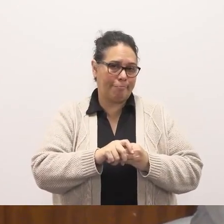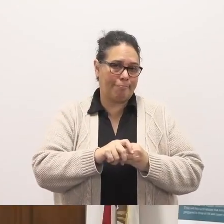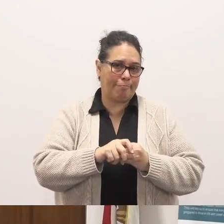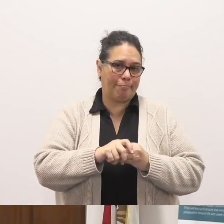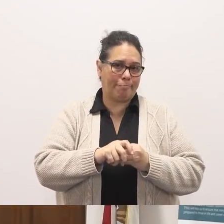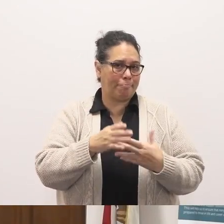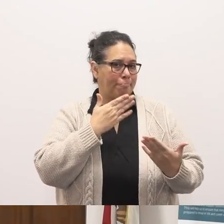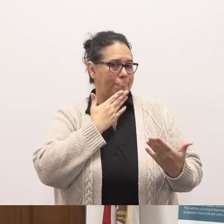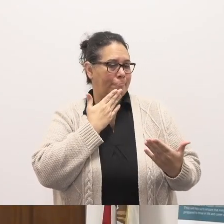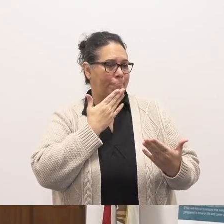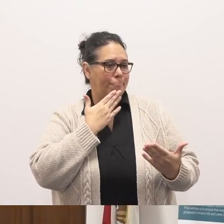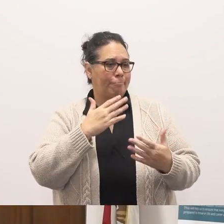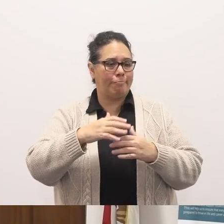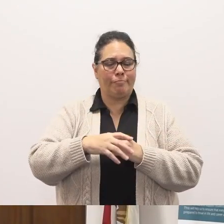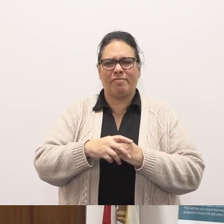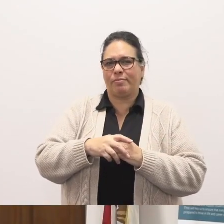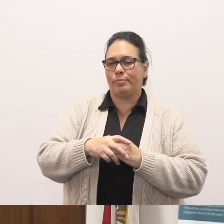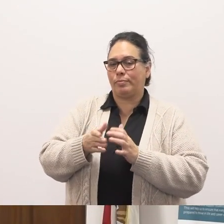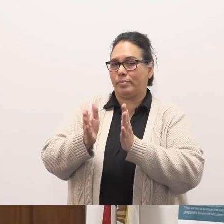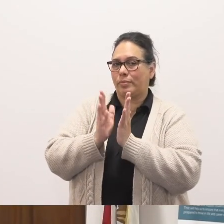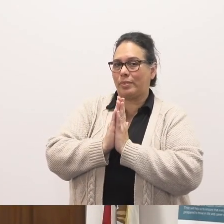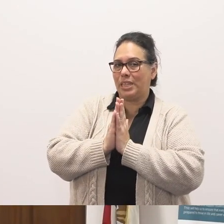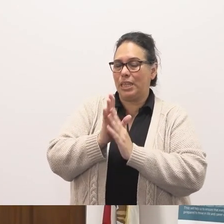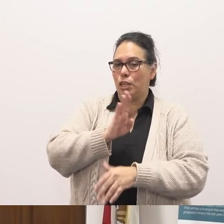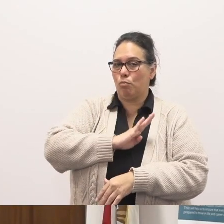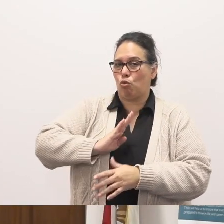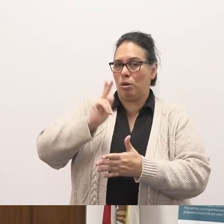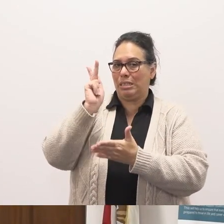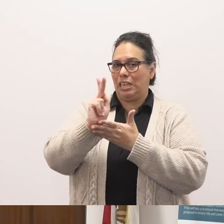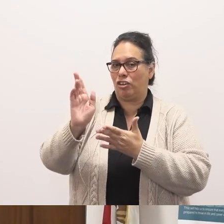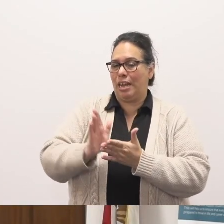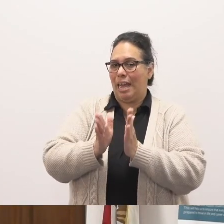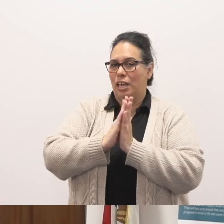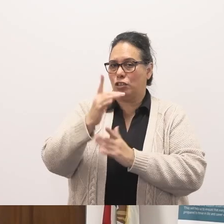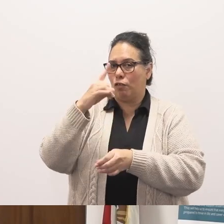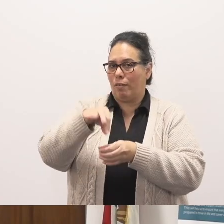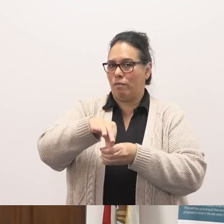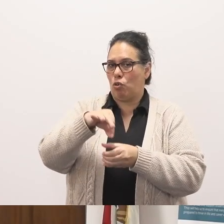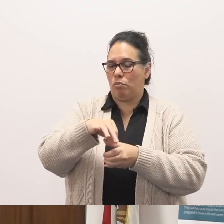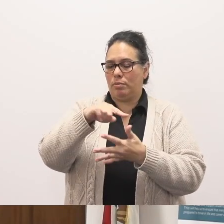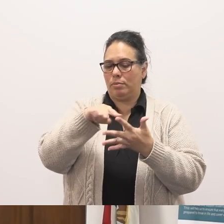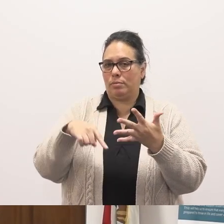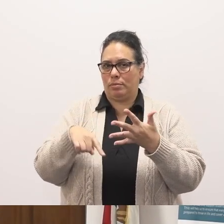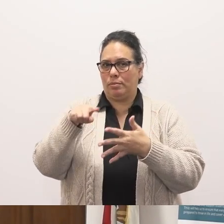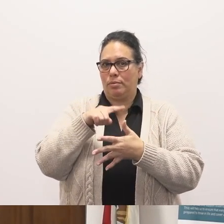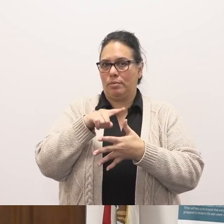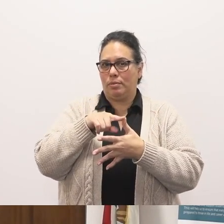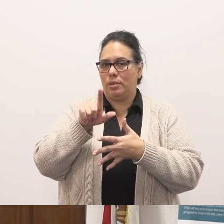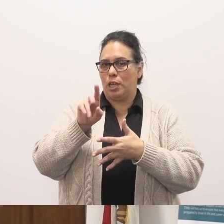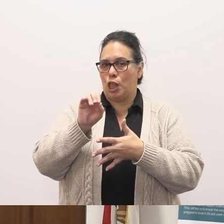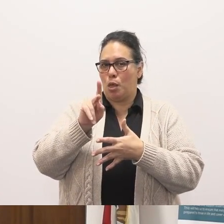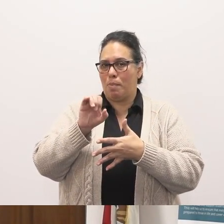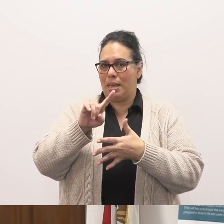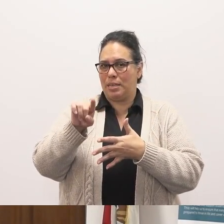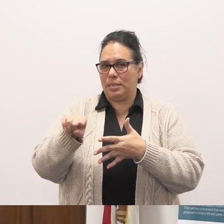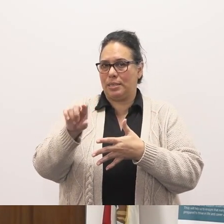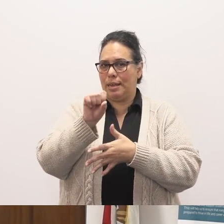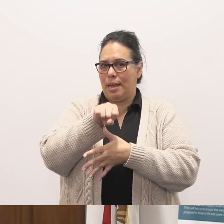Thank you, I'll ask our board secretary to take a roll call vote. Member López? - Aye.